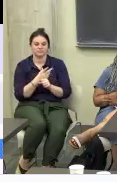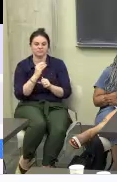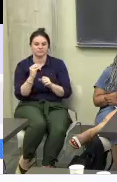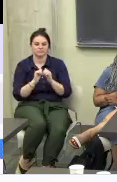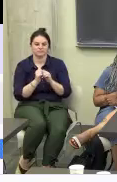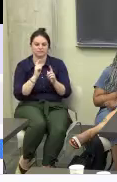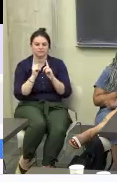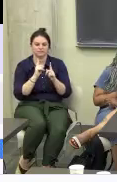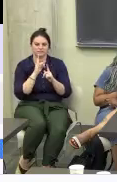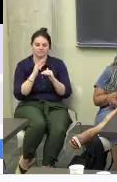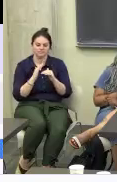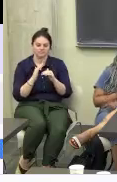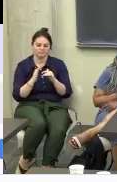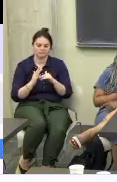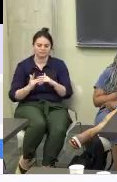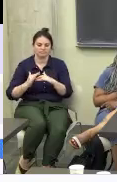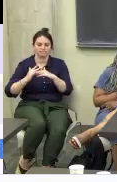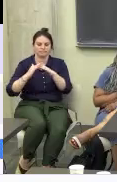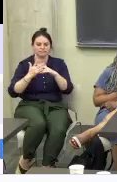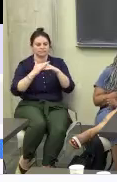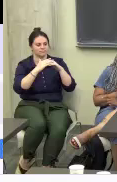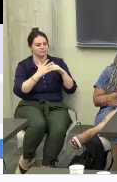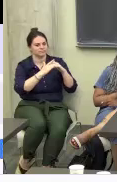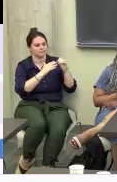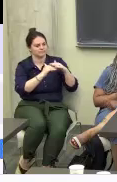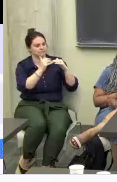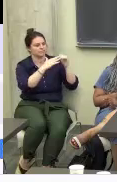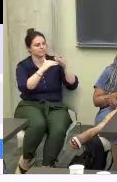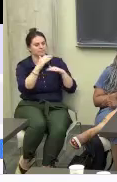build up on each other. Of course, it's important that people get practical skills